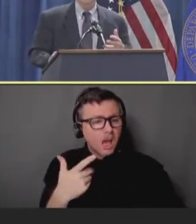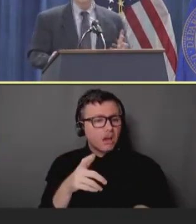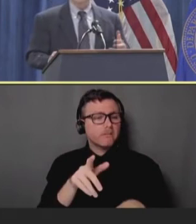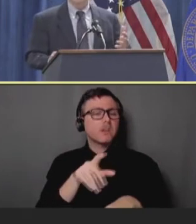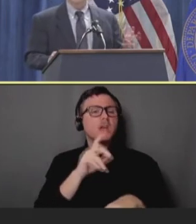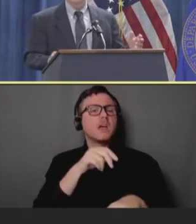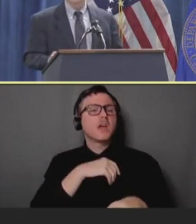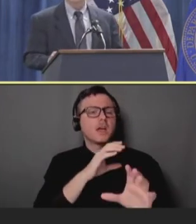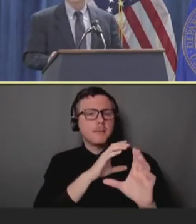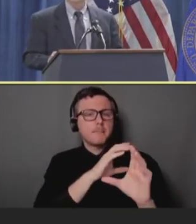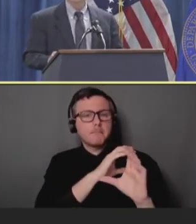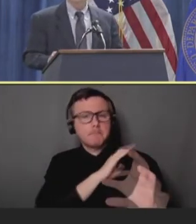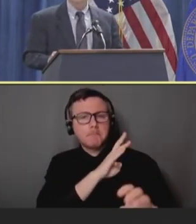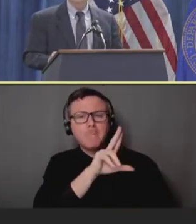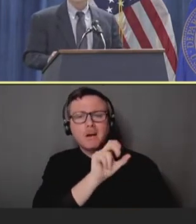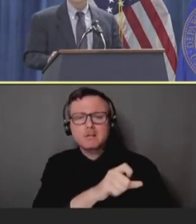of hundred protesters.